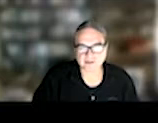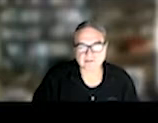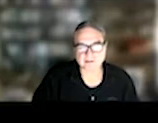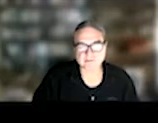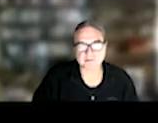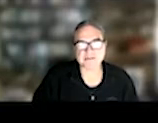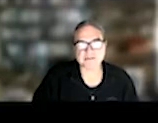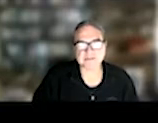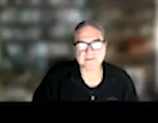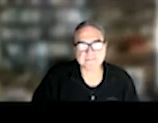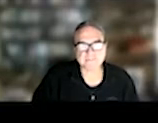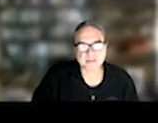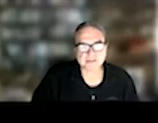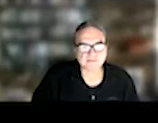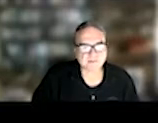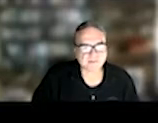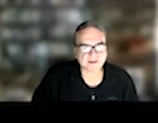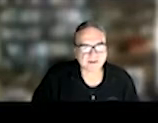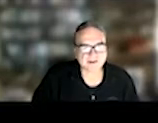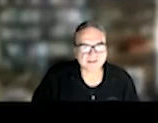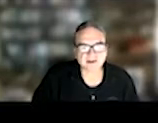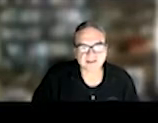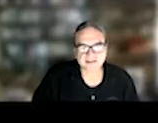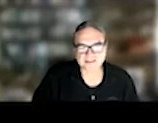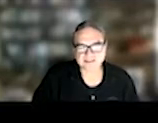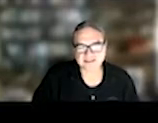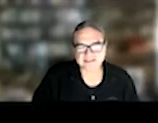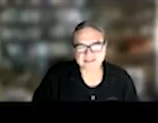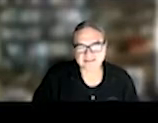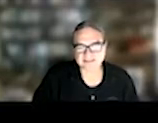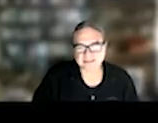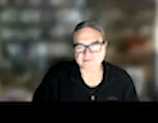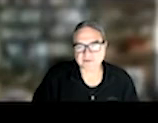childhood experiences. So very proud of my friends and colleagues at the CDC this is actually from